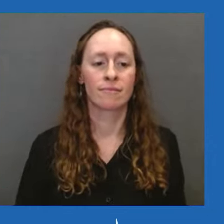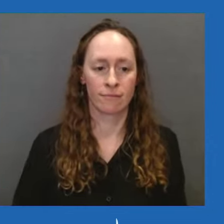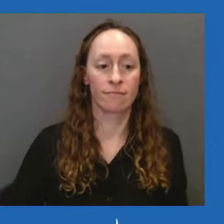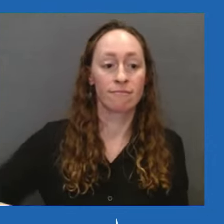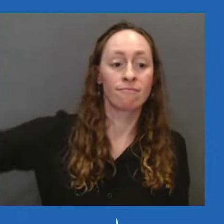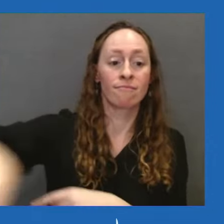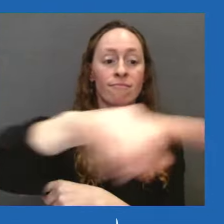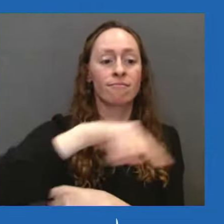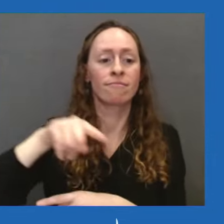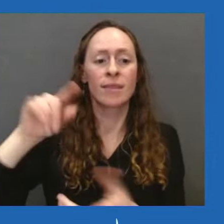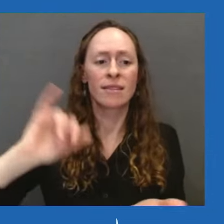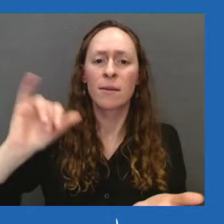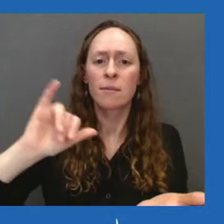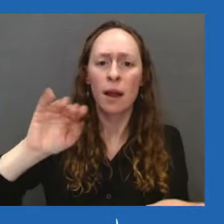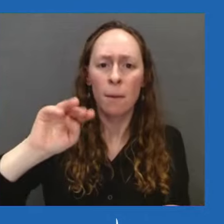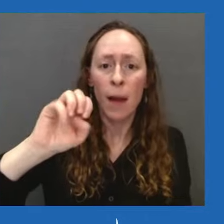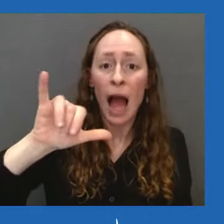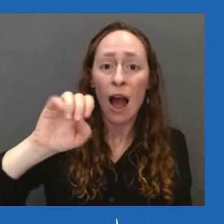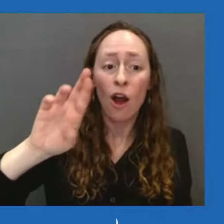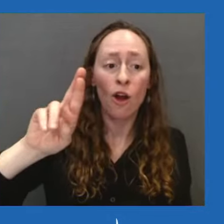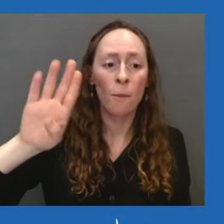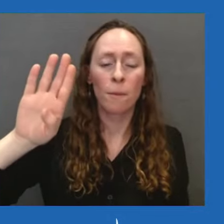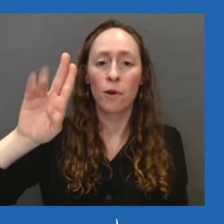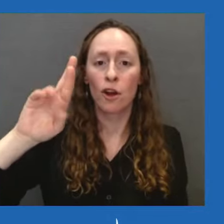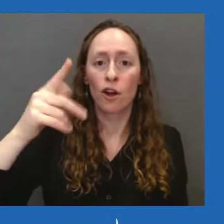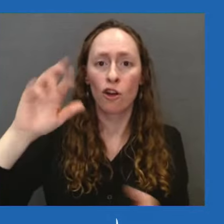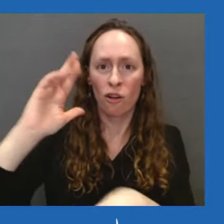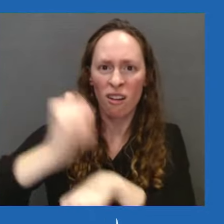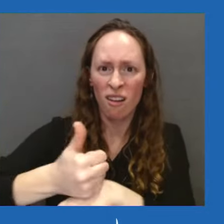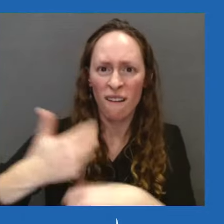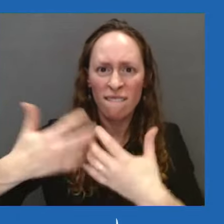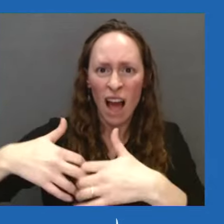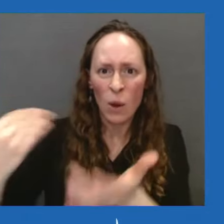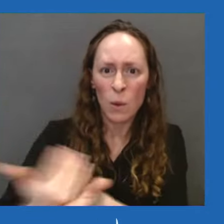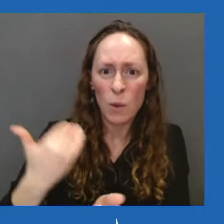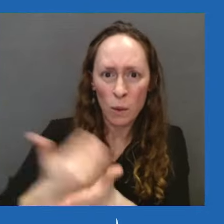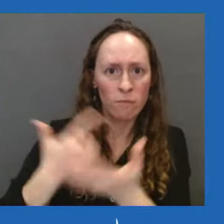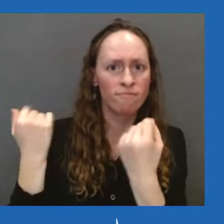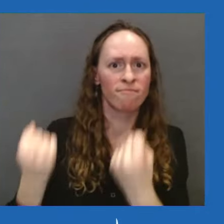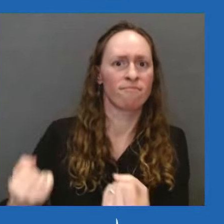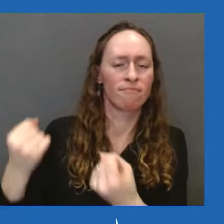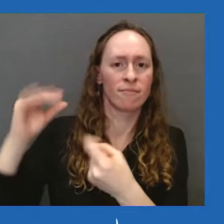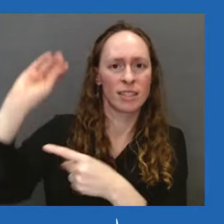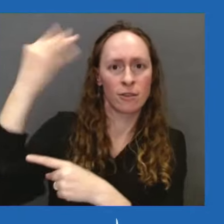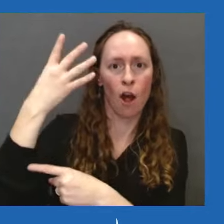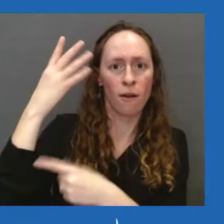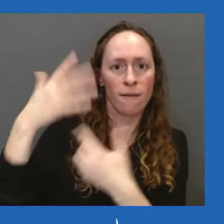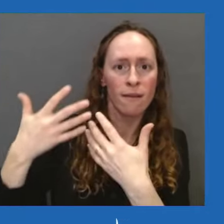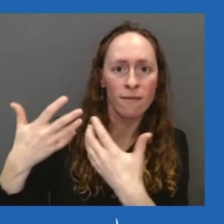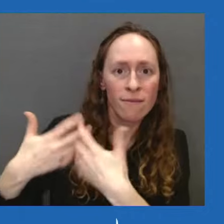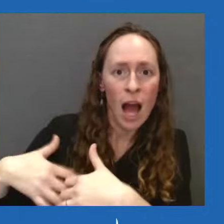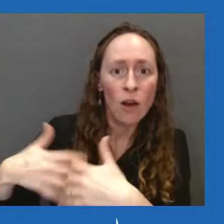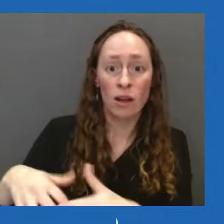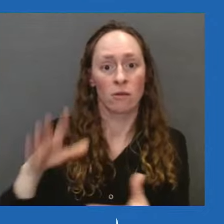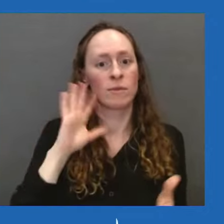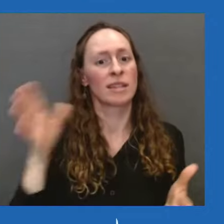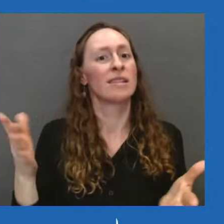They'll create more than 350 new jobs themselves. And all across America, instead of exporting jobs,